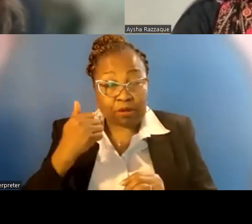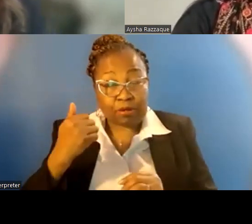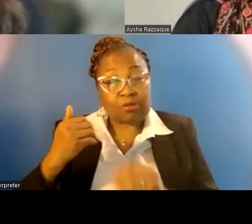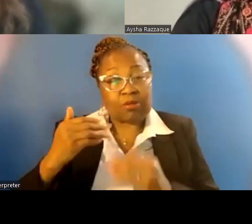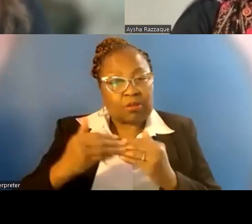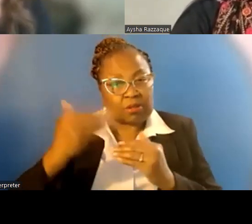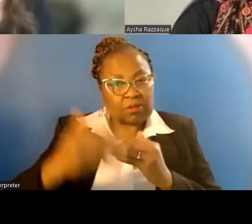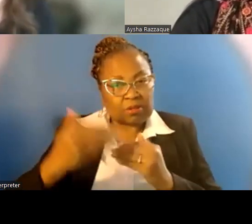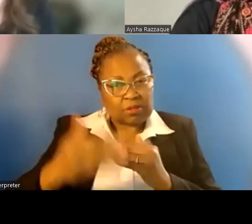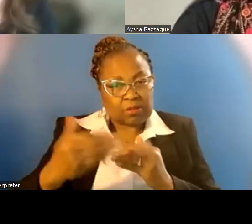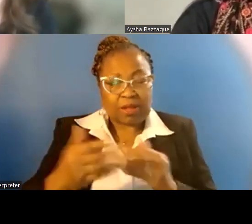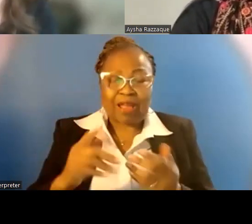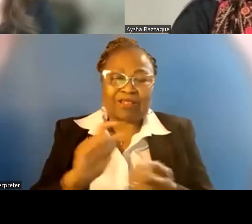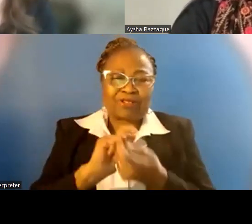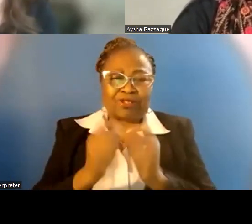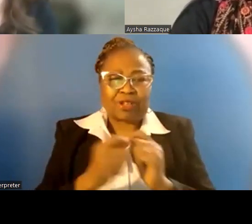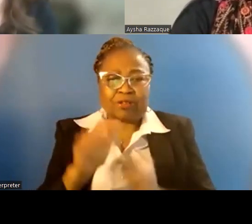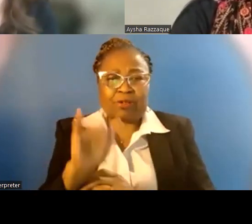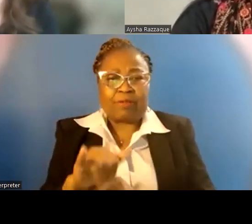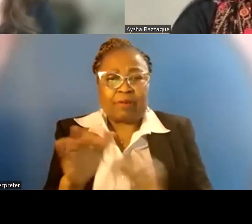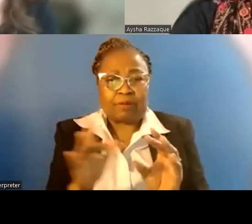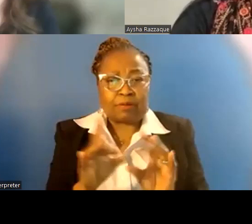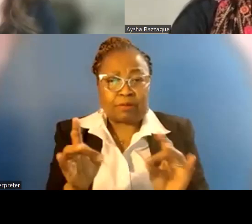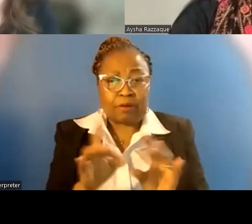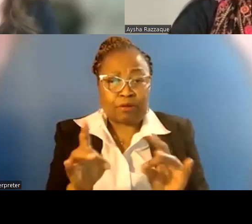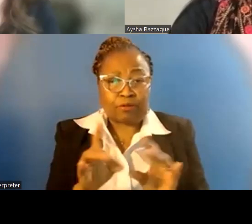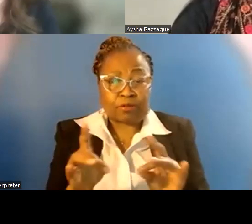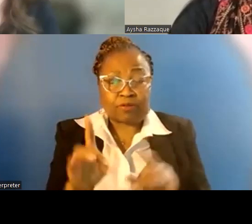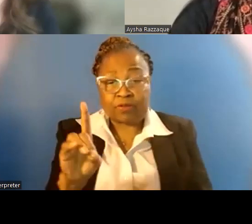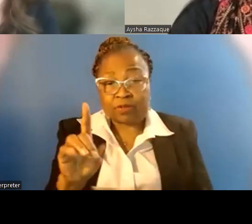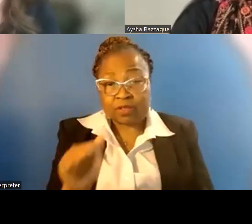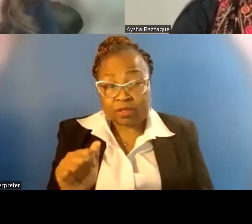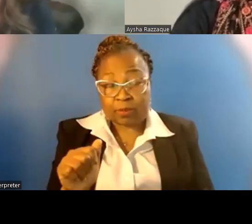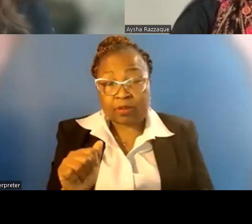of disability from a historic lens that has been harmful to the community.